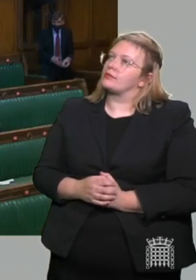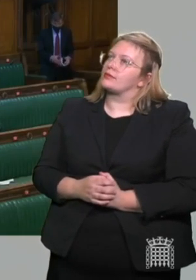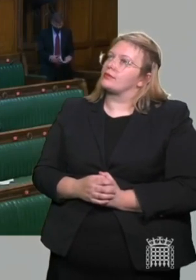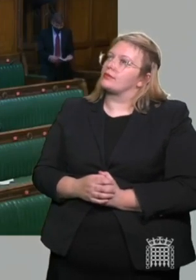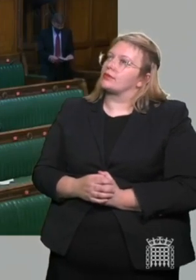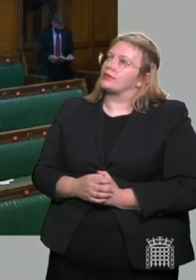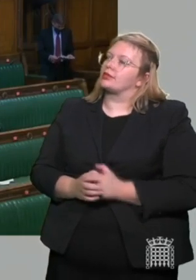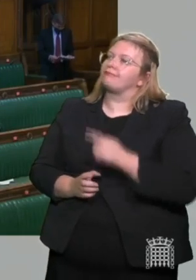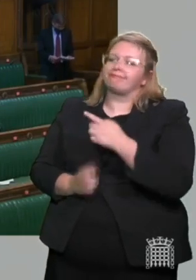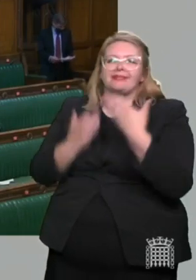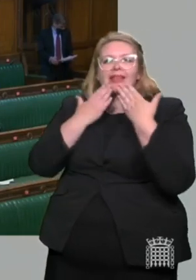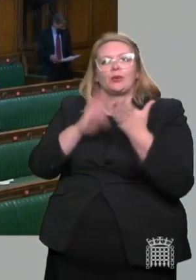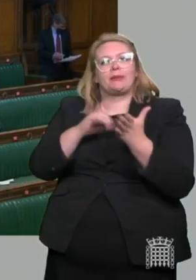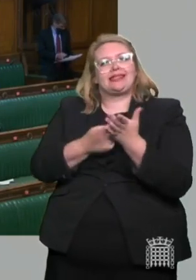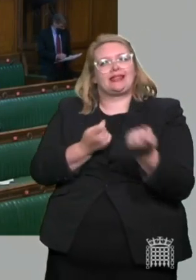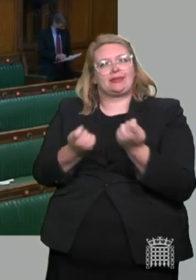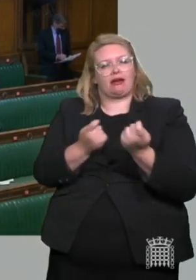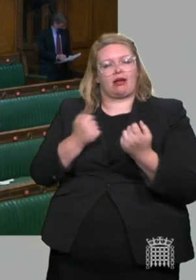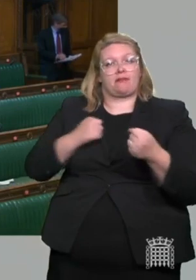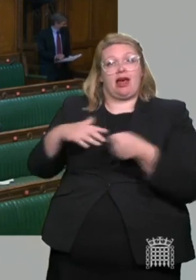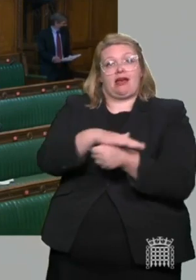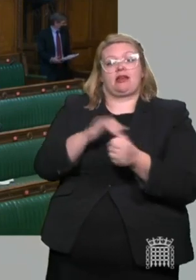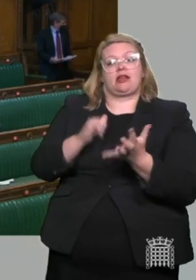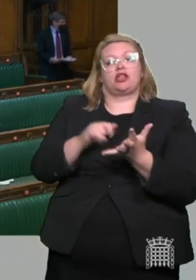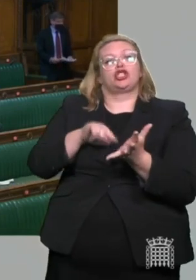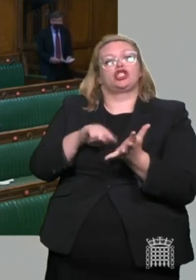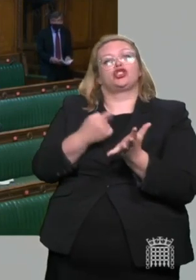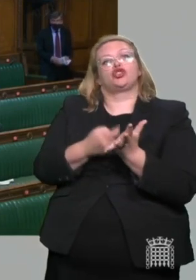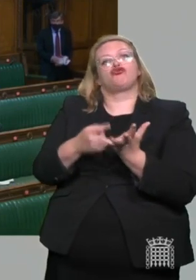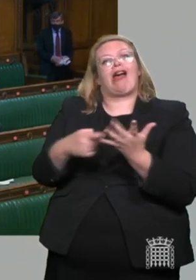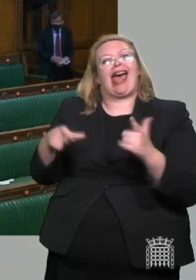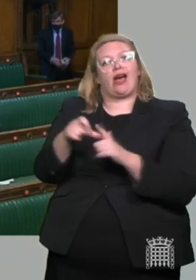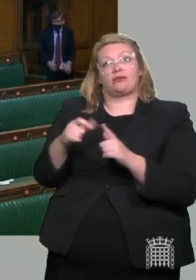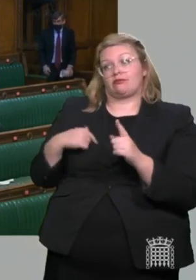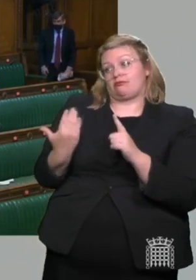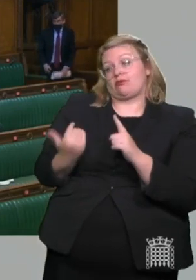My constituency of Stroud recently won the title of best place to live. There is much to visit